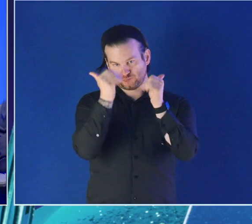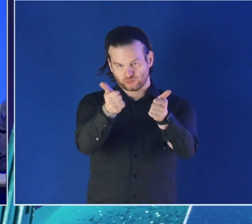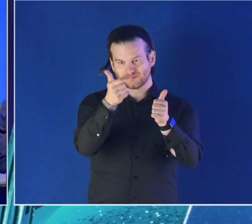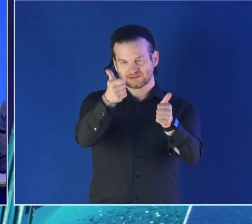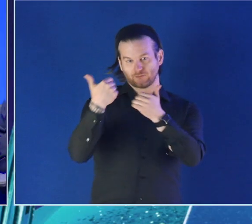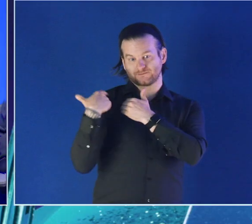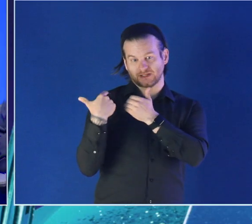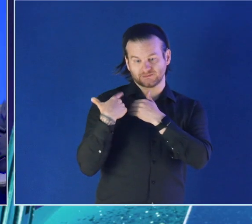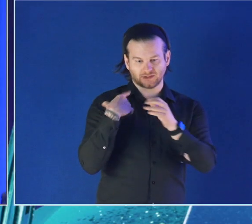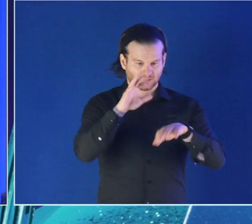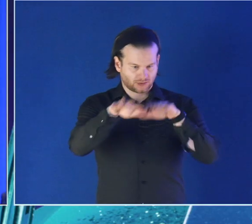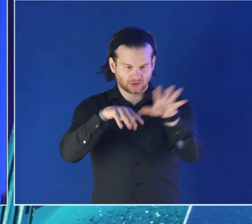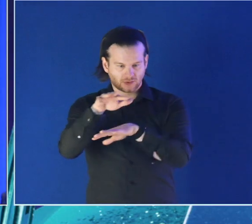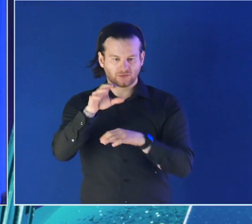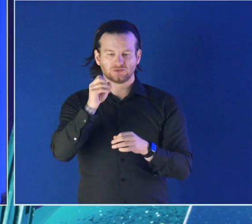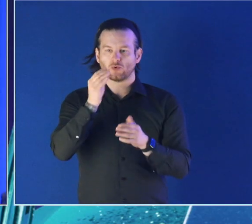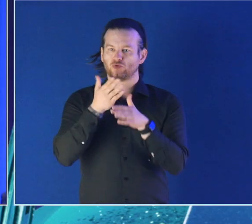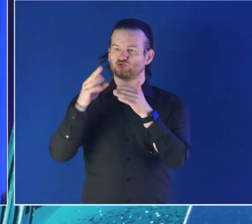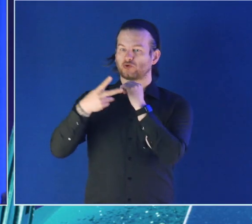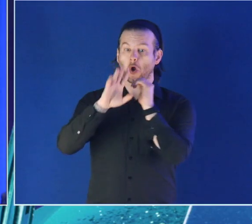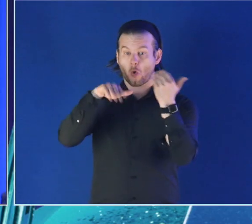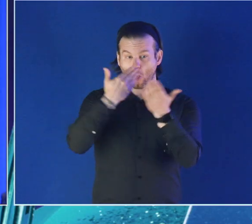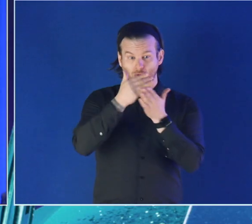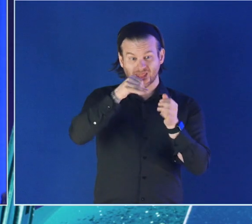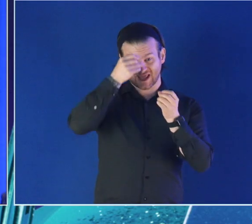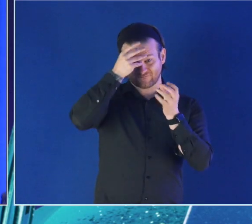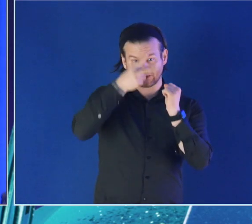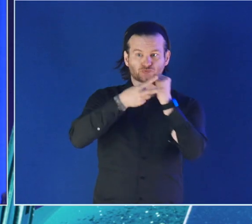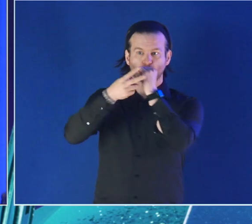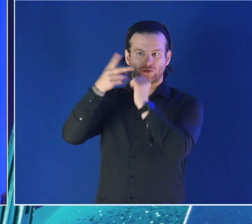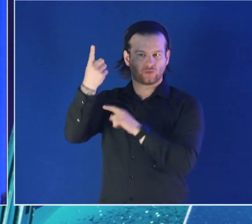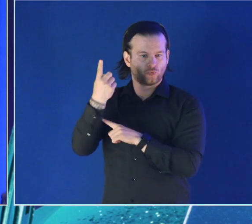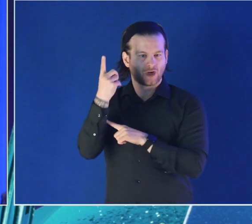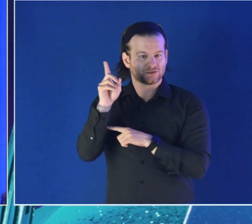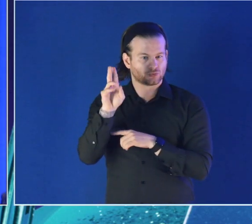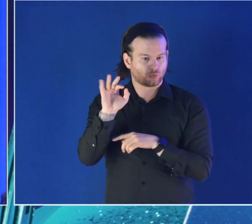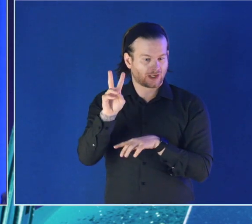And then you look at what else is important, options, so having options on the back end.